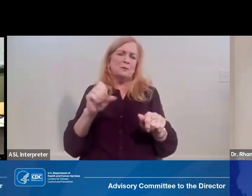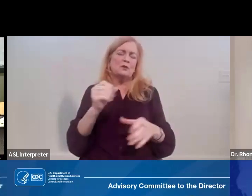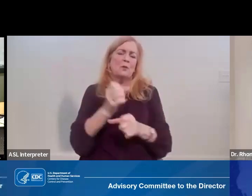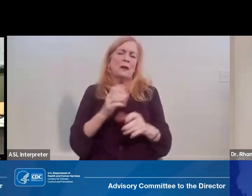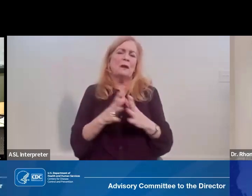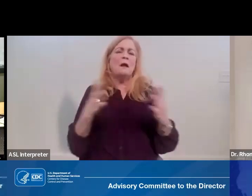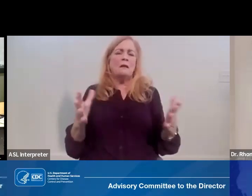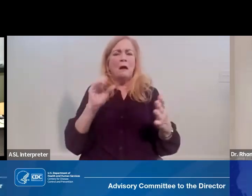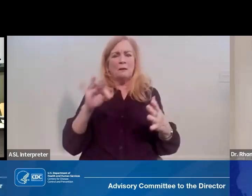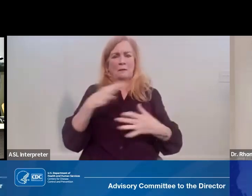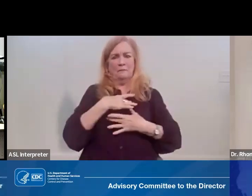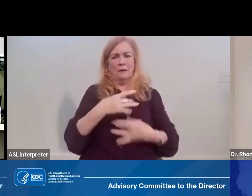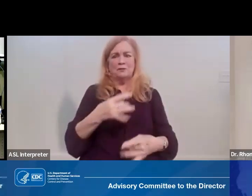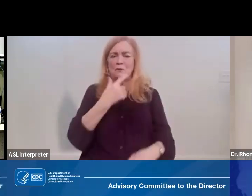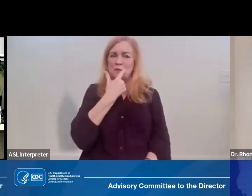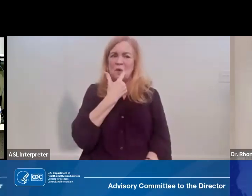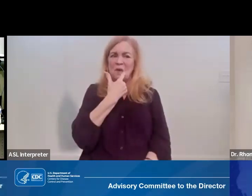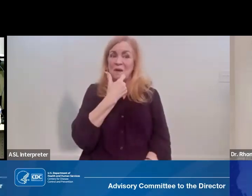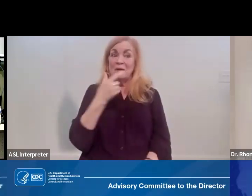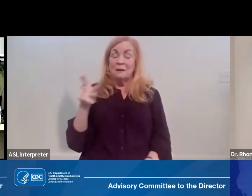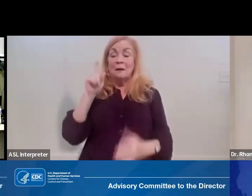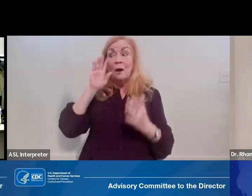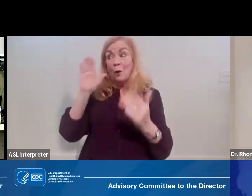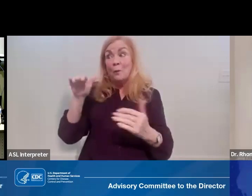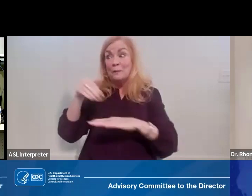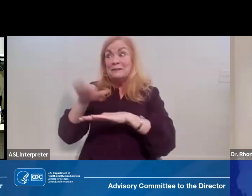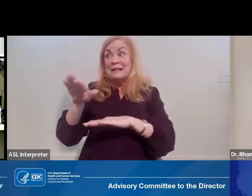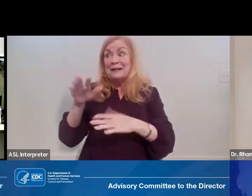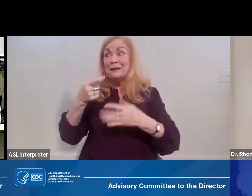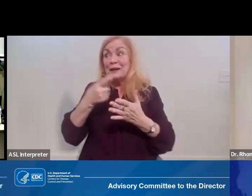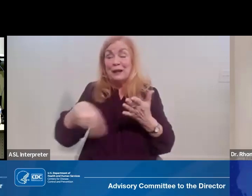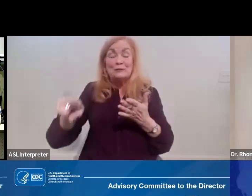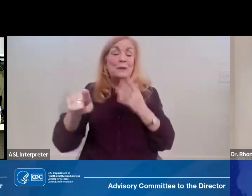So I like the next week, yes. Any further discussion on this issue.